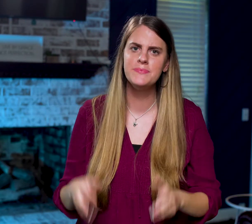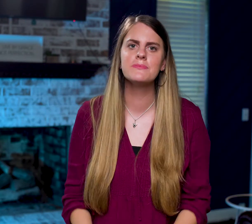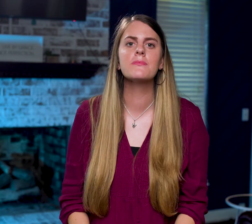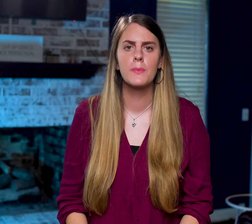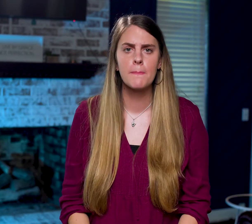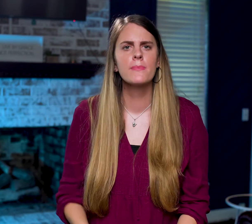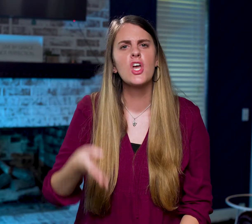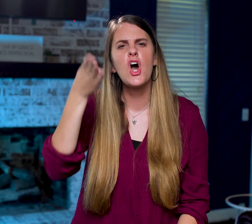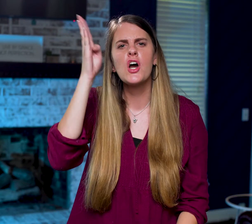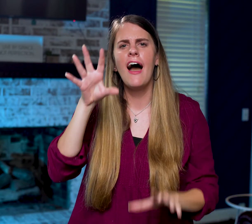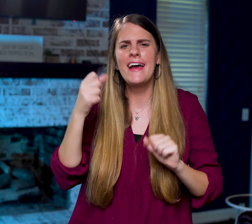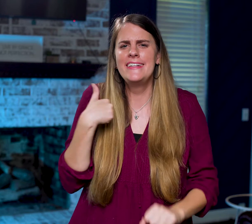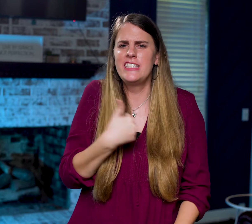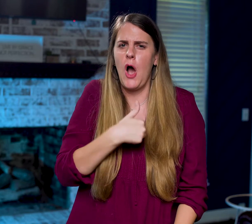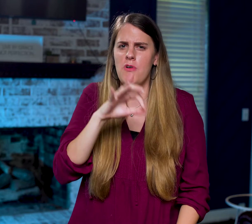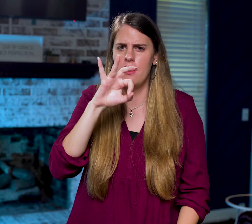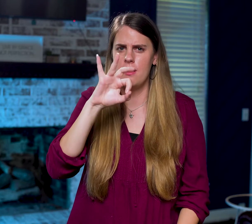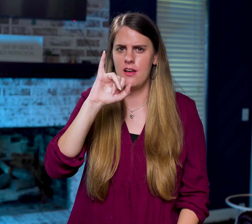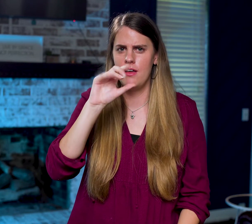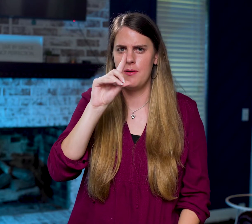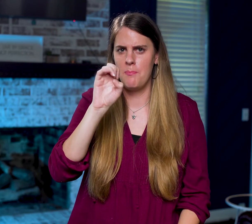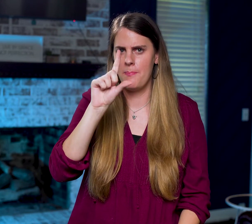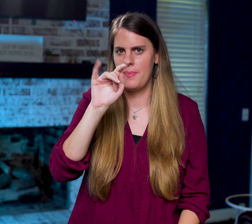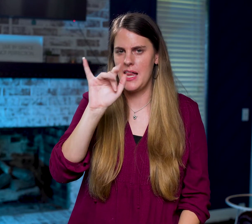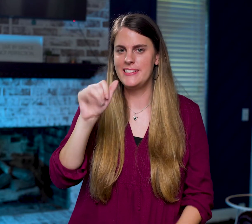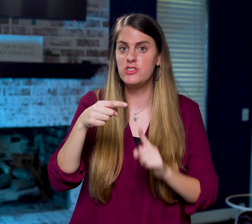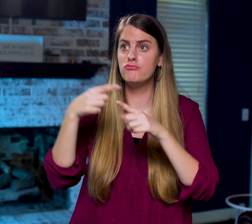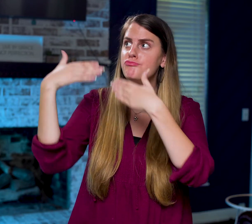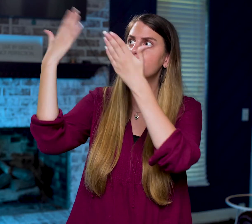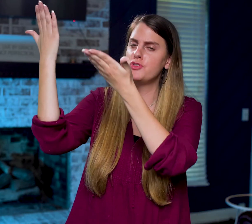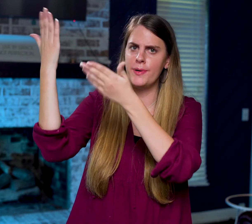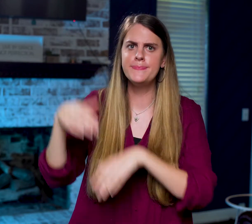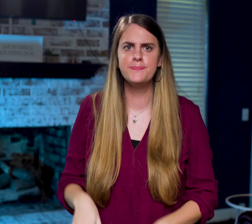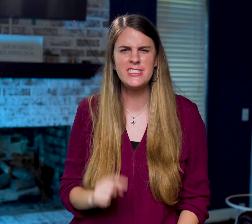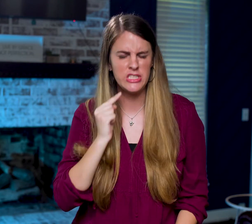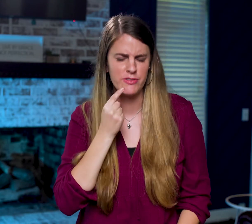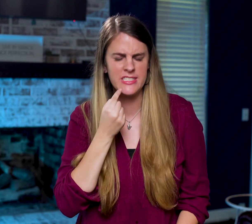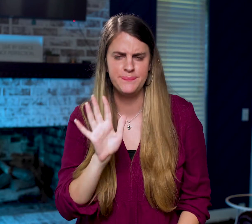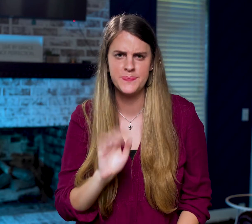God takes our fidelity to Him seriously.